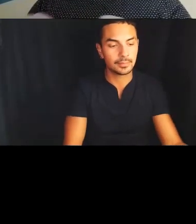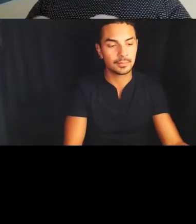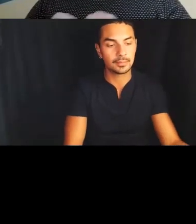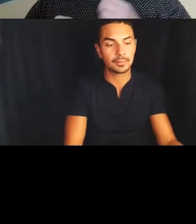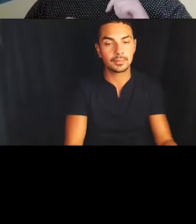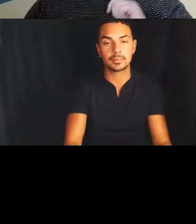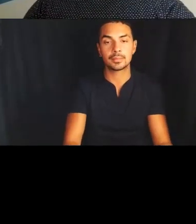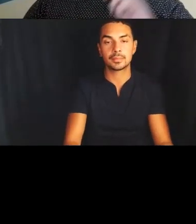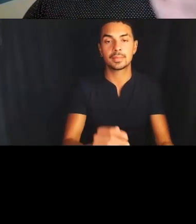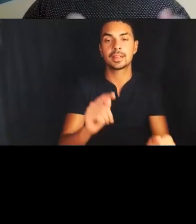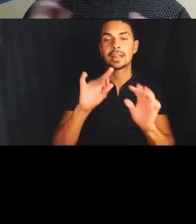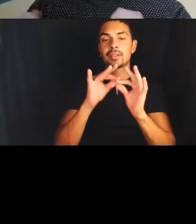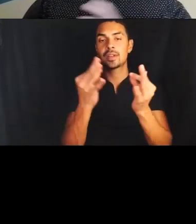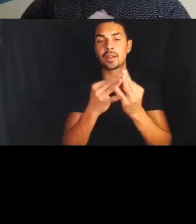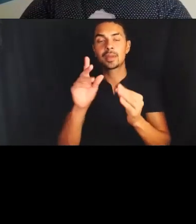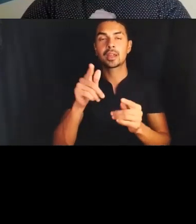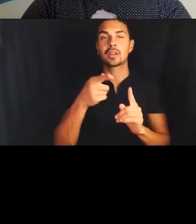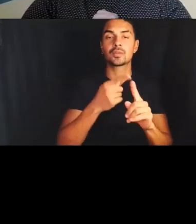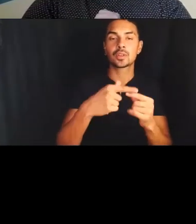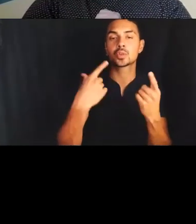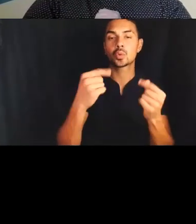friends or family would have one or two people they talked to.